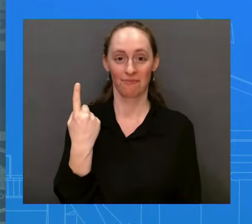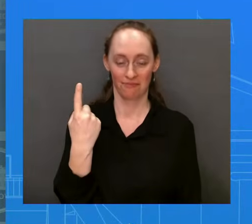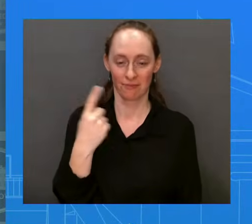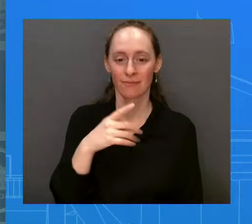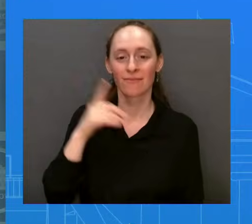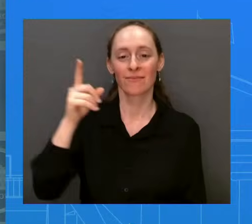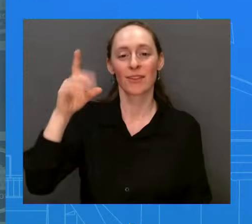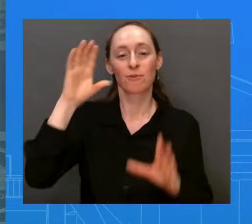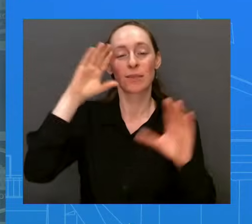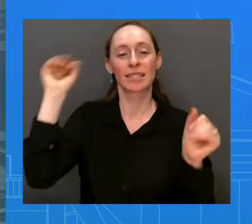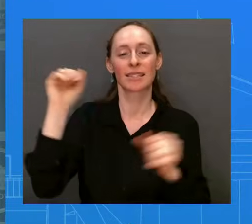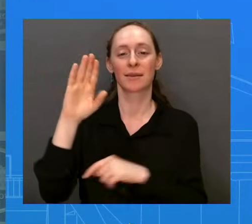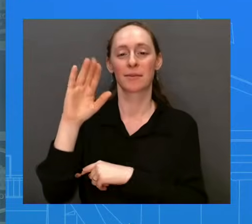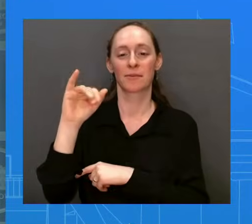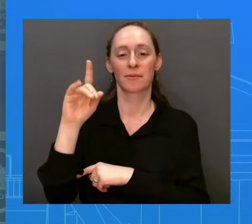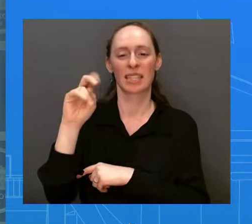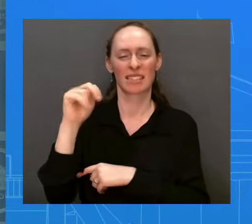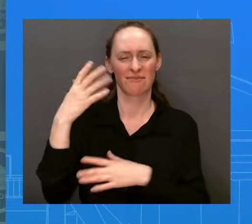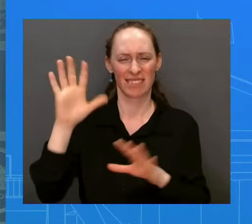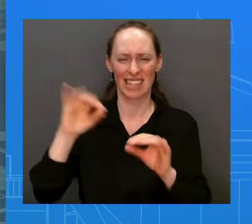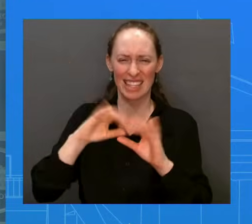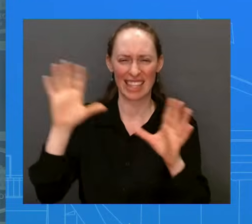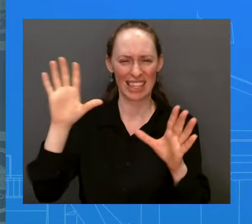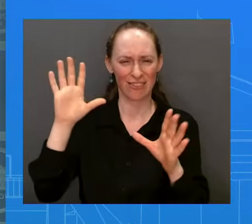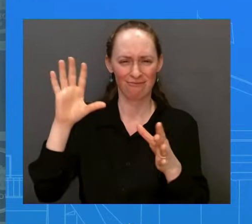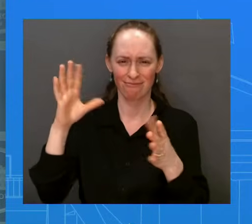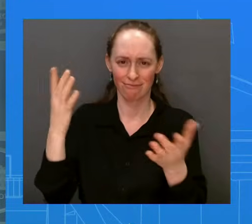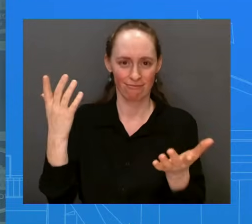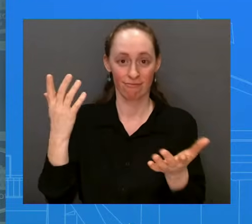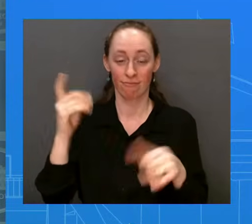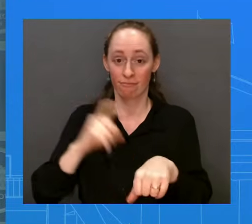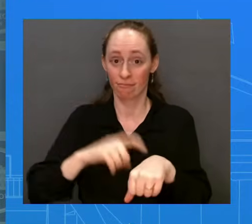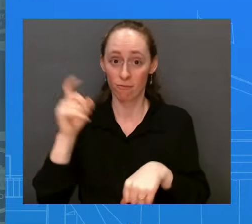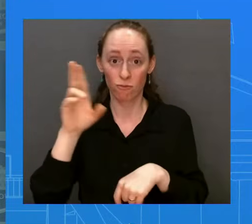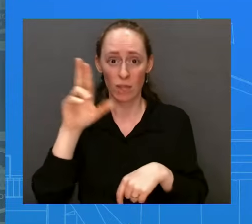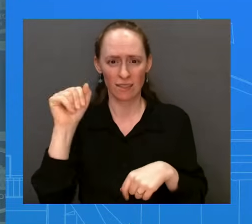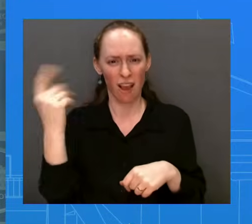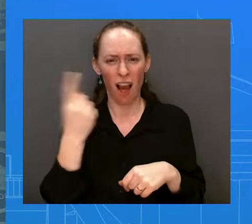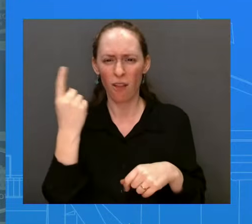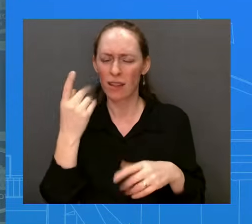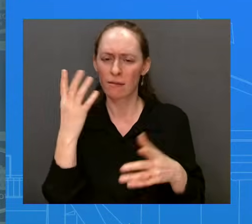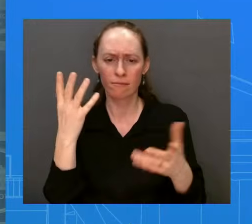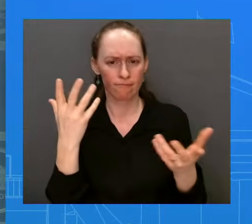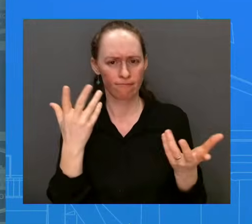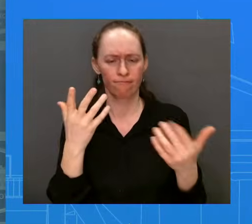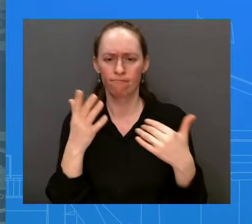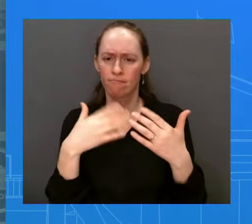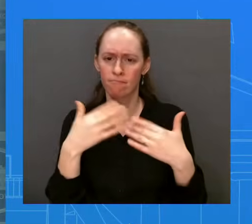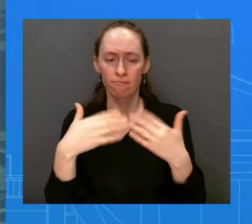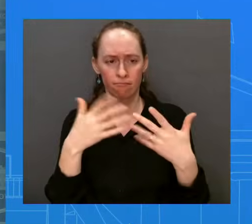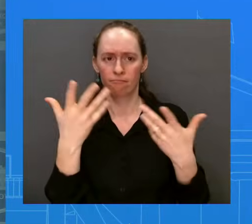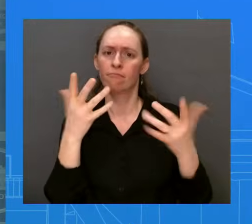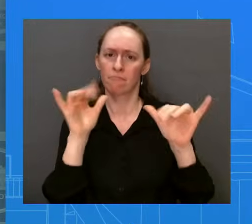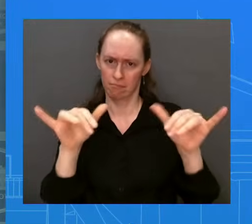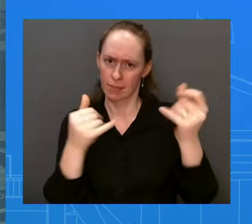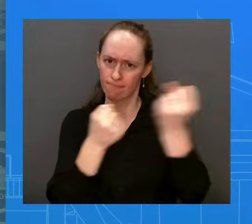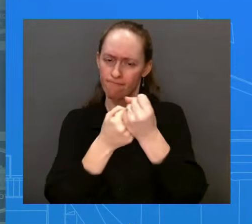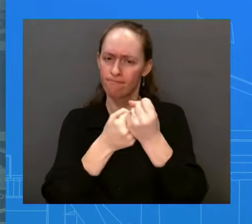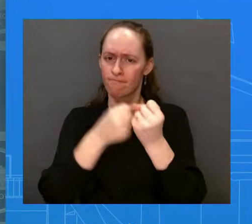is prepared to provide any and all types of aid to the people of Turkey and Syria in response to the ongoing humanitarian crisis there,